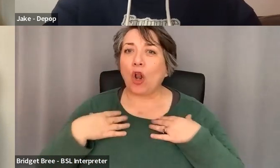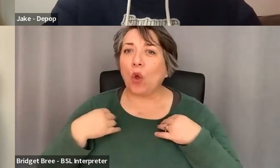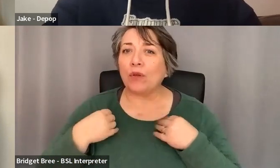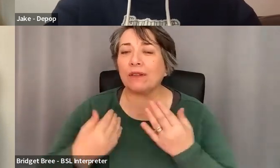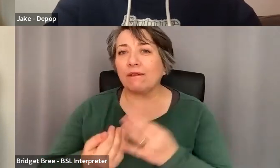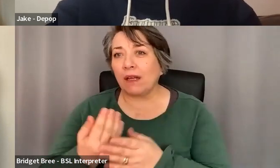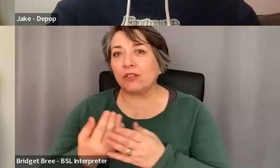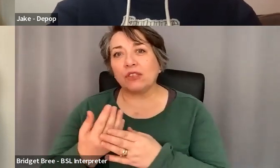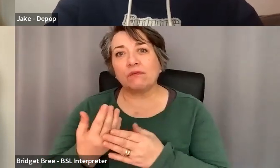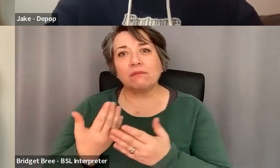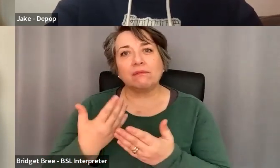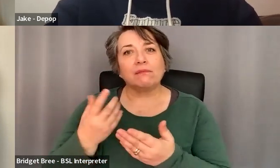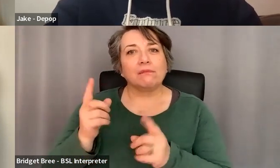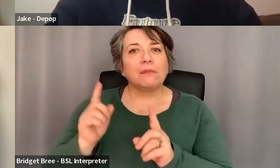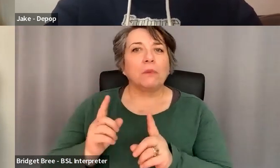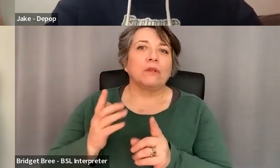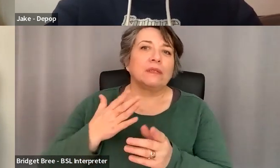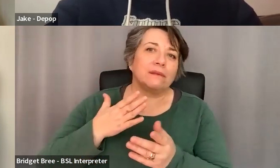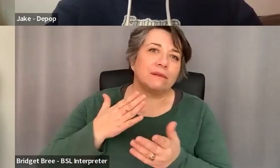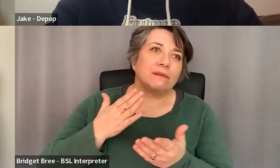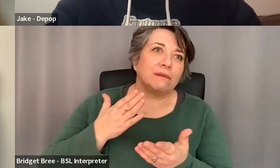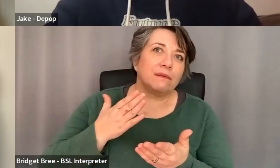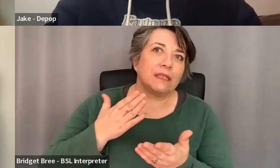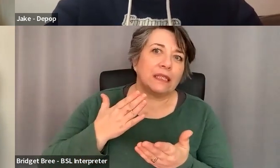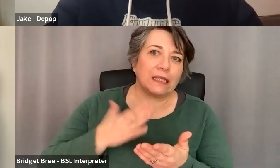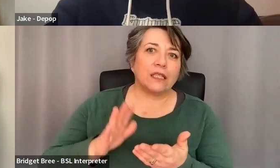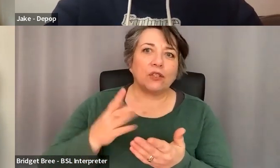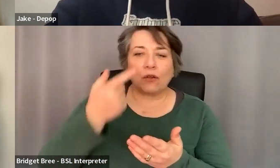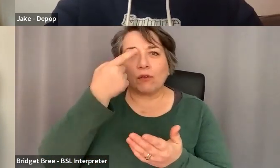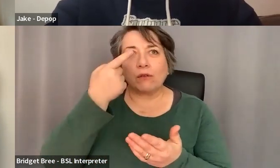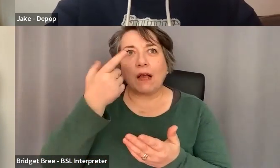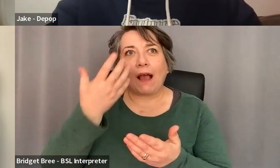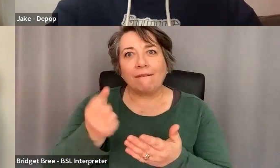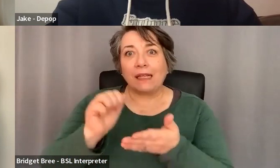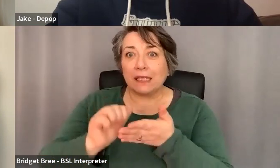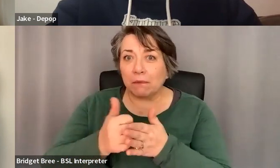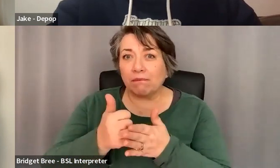to know that people can come in with that sort of experience. And that sort of you know,